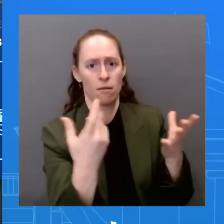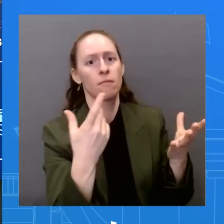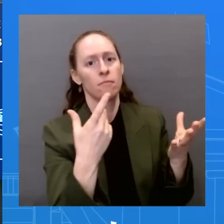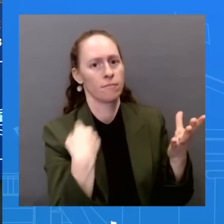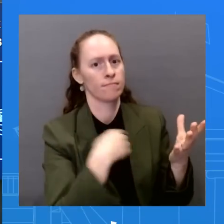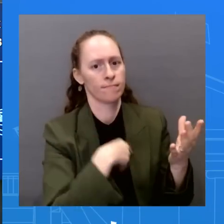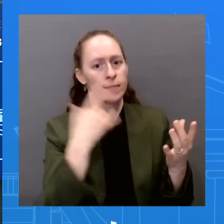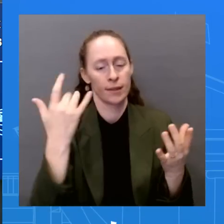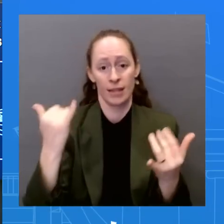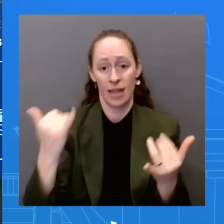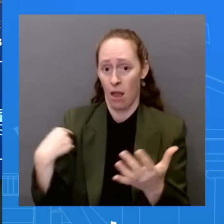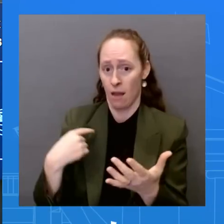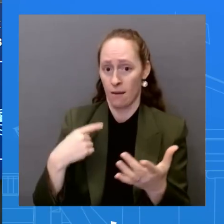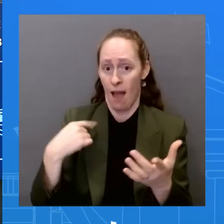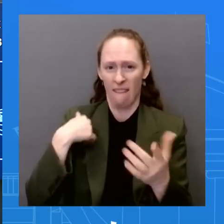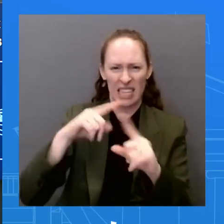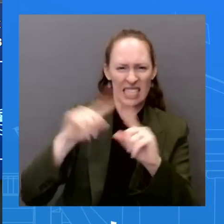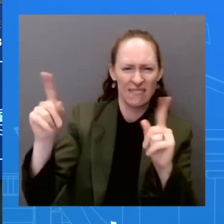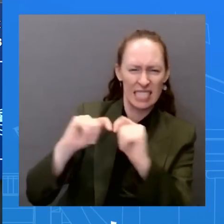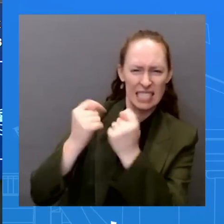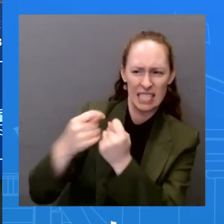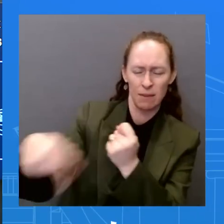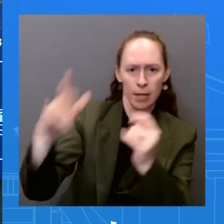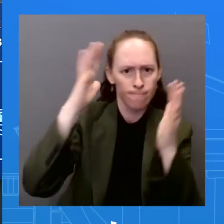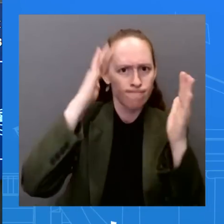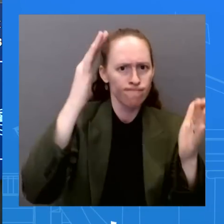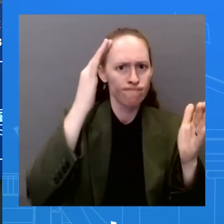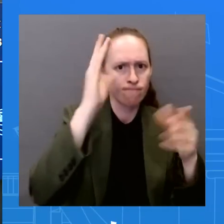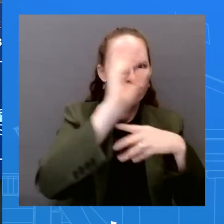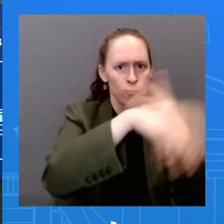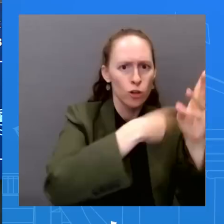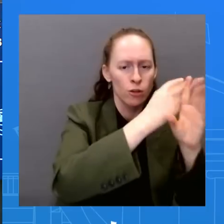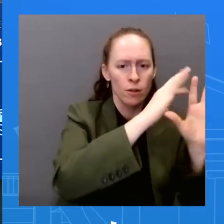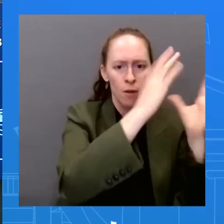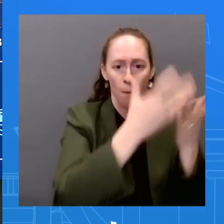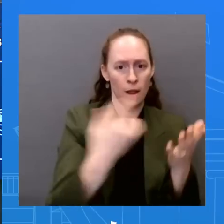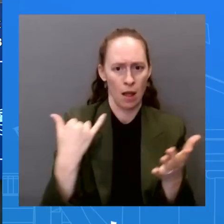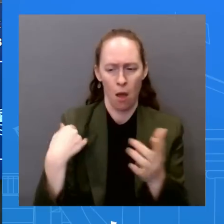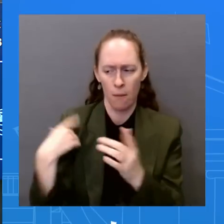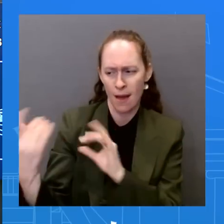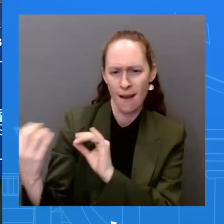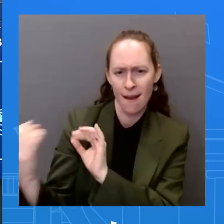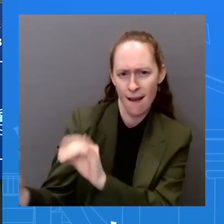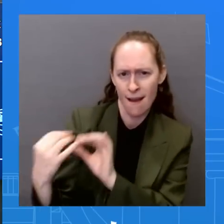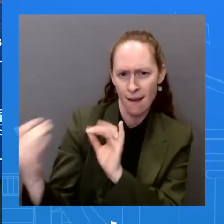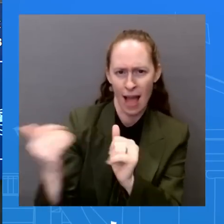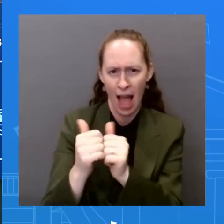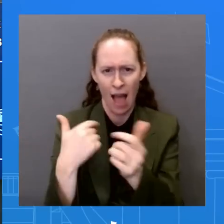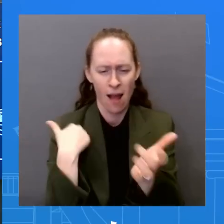how we can best support global vaccine efforts. Mr. Fenton: Yeah, we're working with USAID,